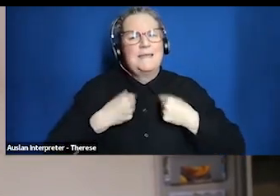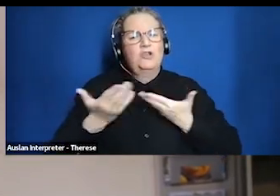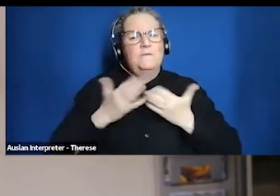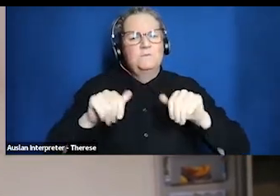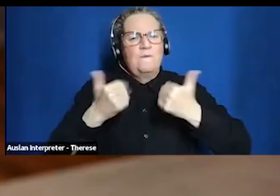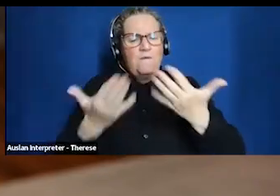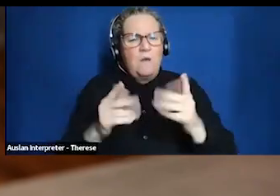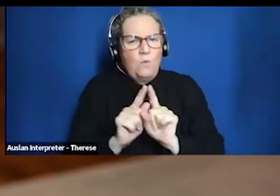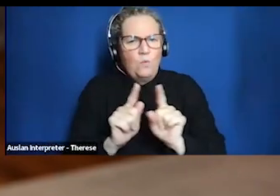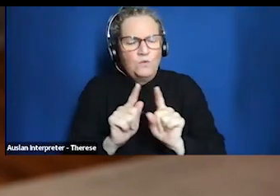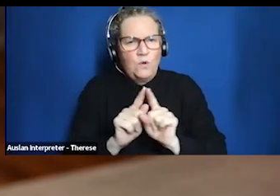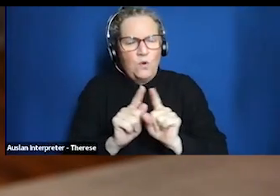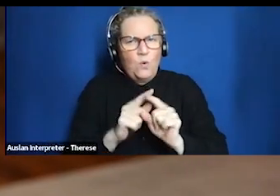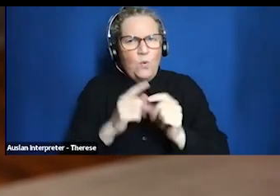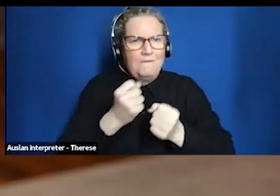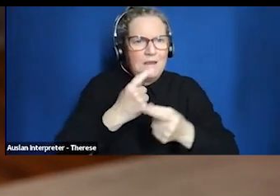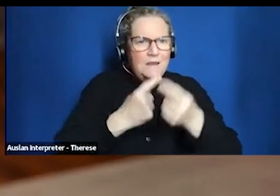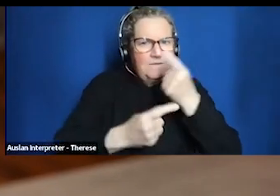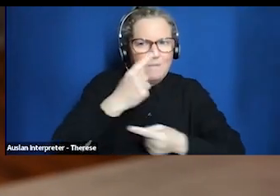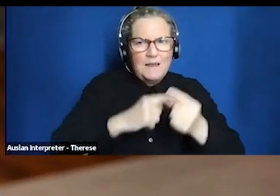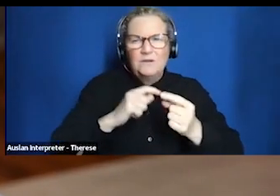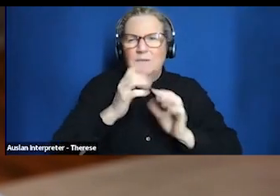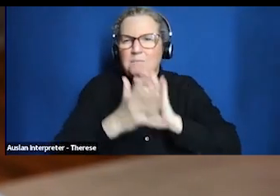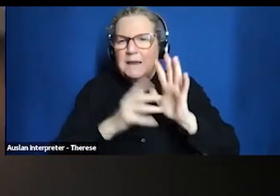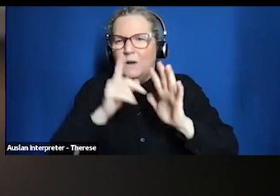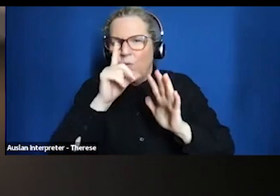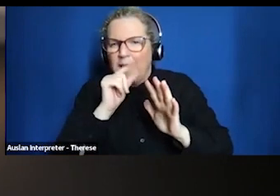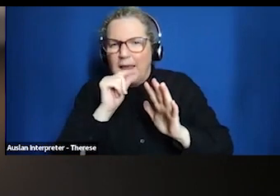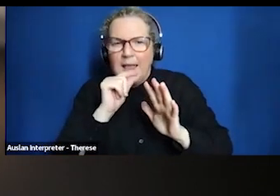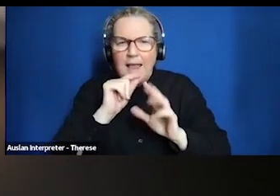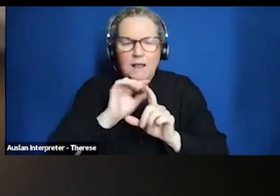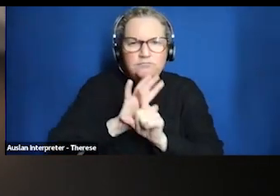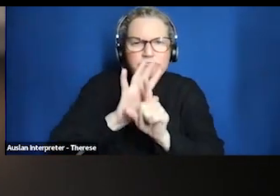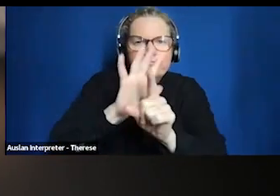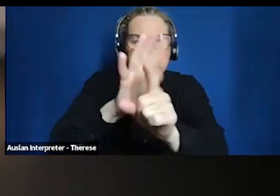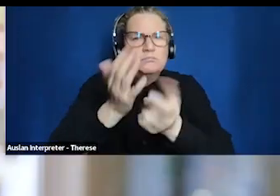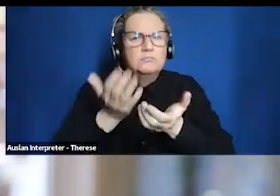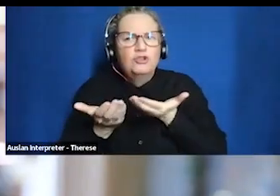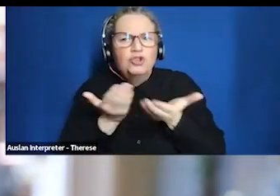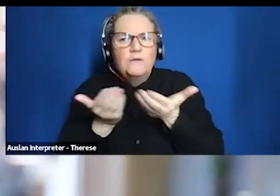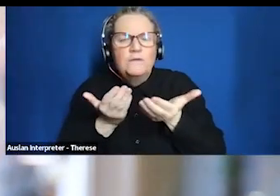also having that information would be able to propel the services forward. Connected.